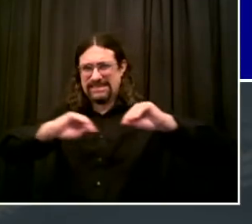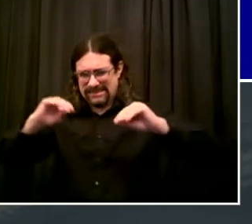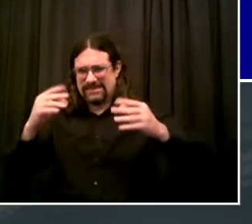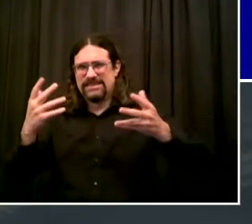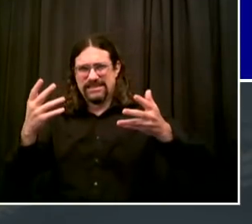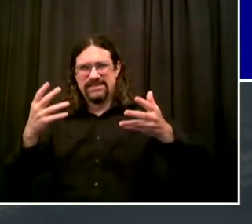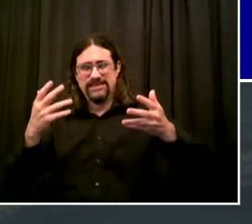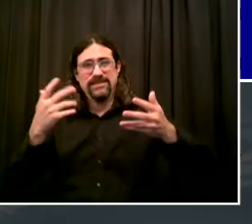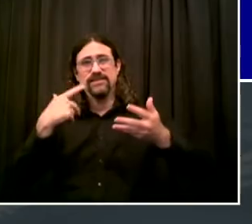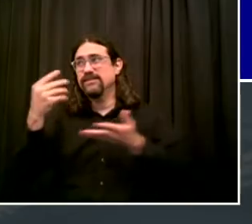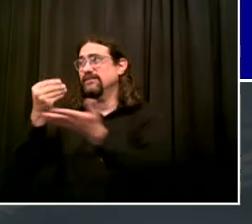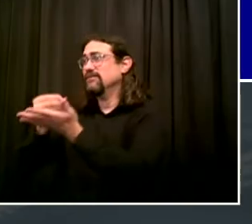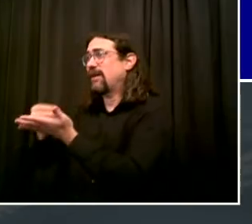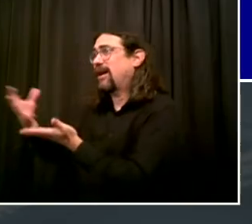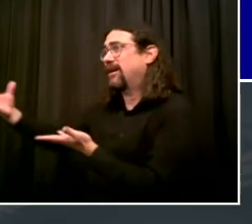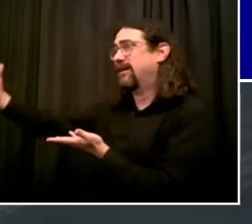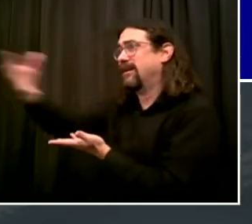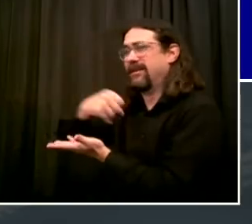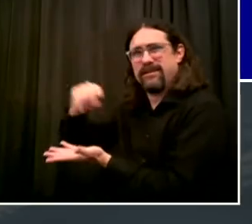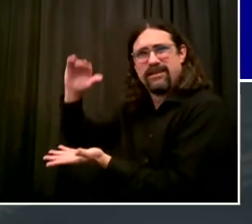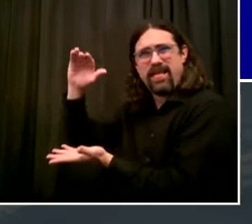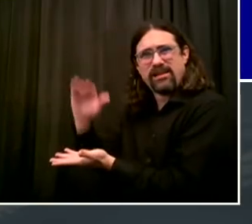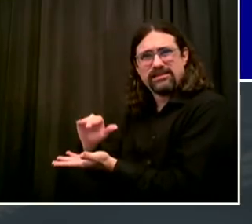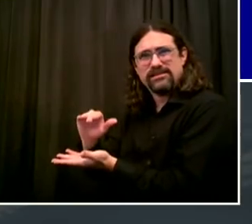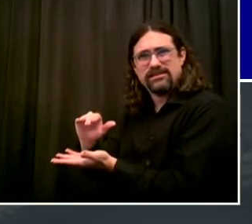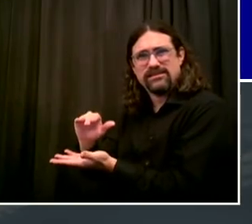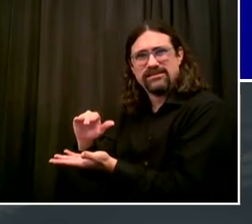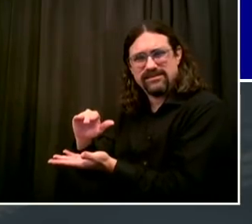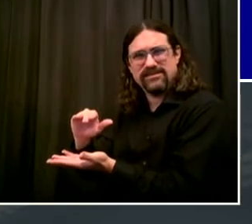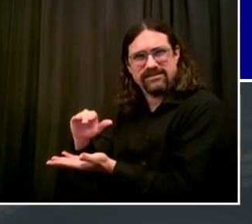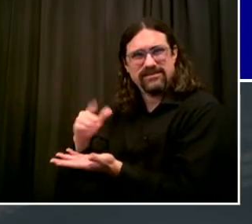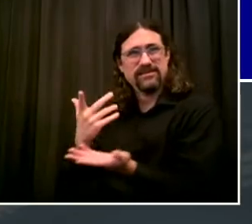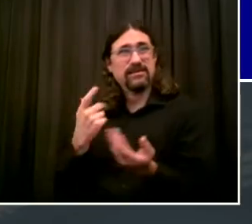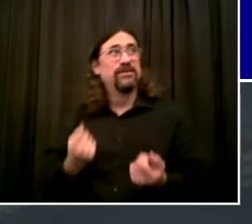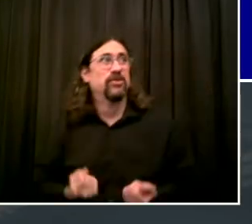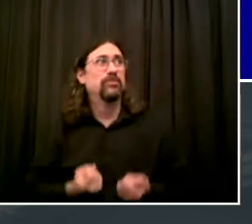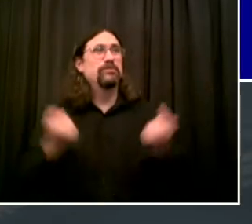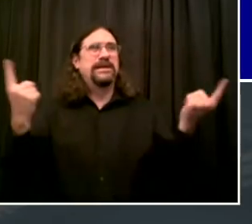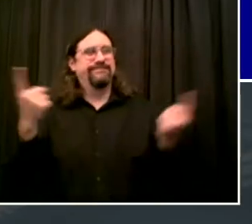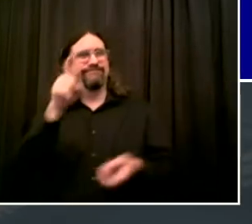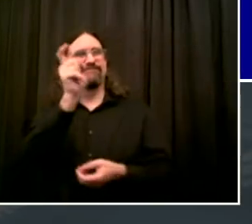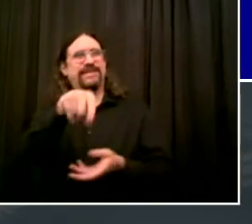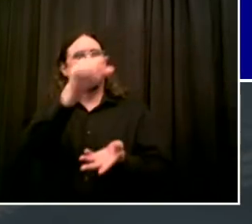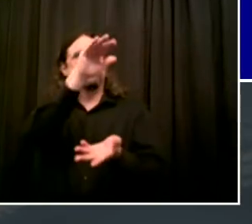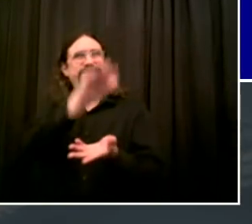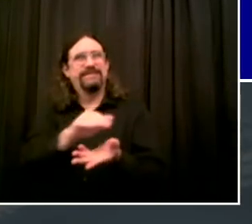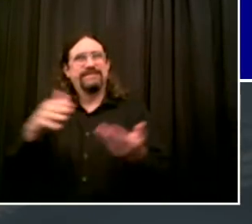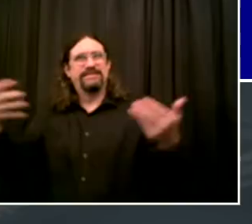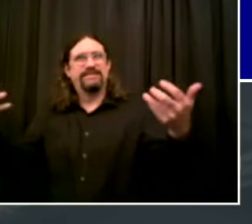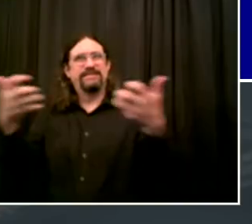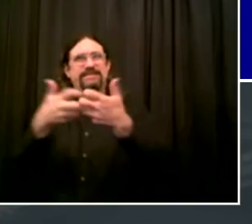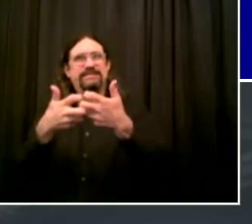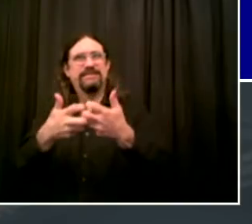ADMINISTRATION FOR CITY HALL HERE WE ARE IN A WHOLE